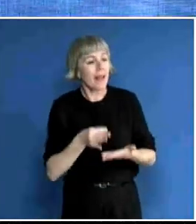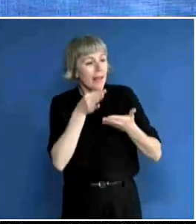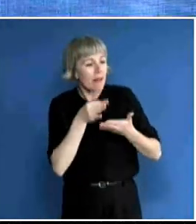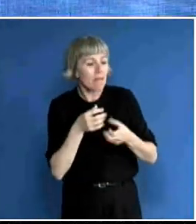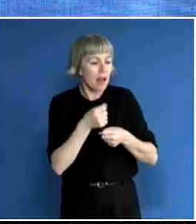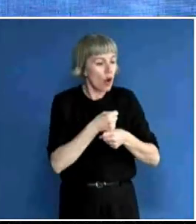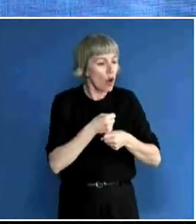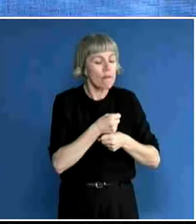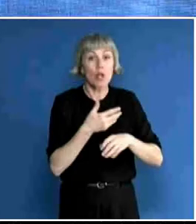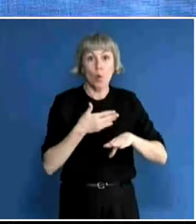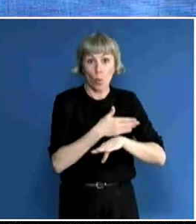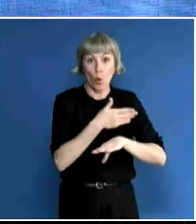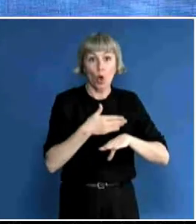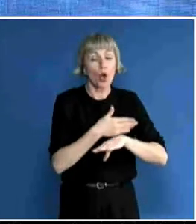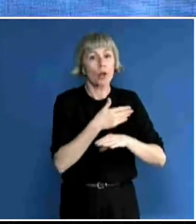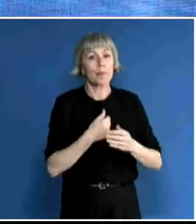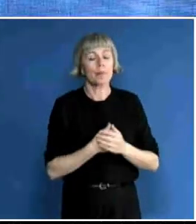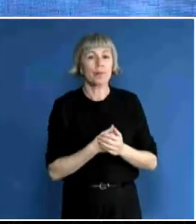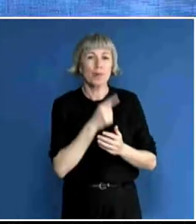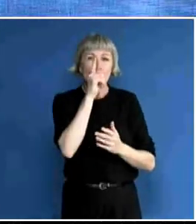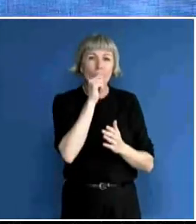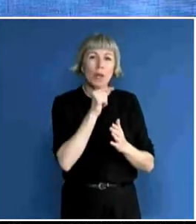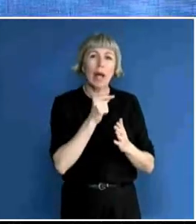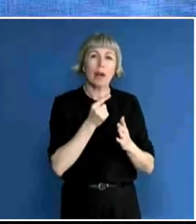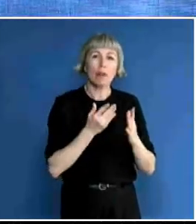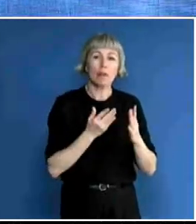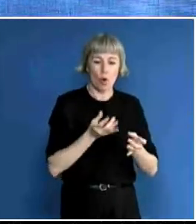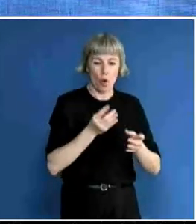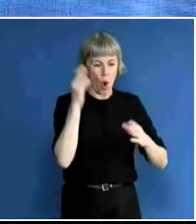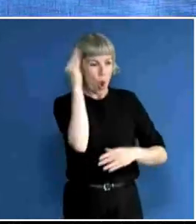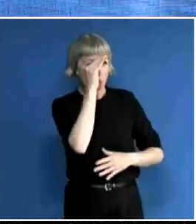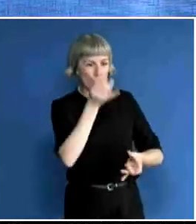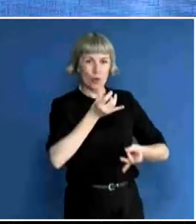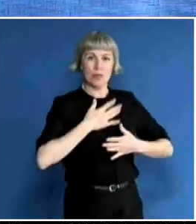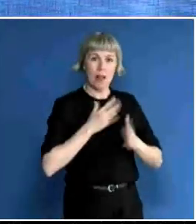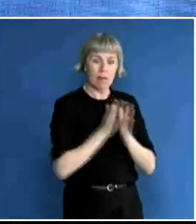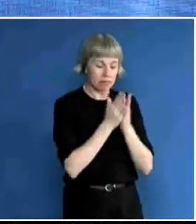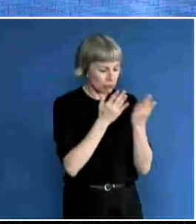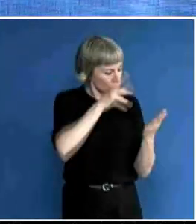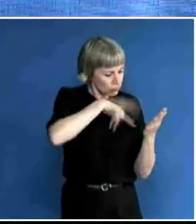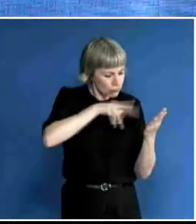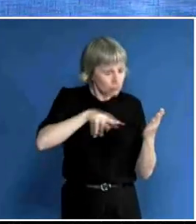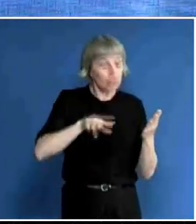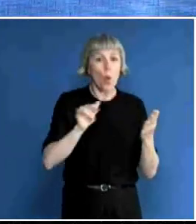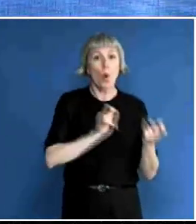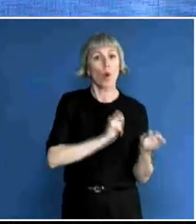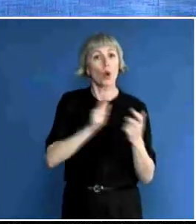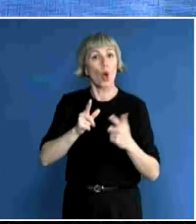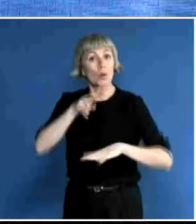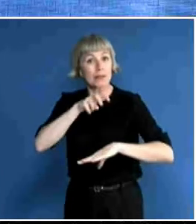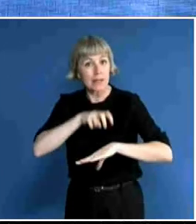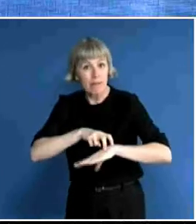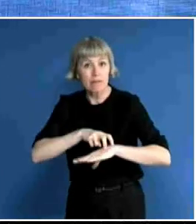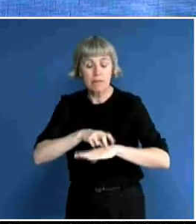TAFE, you can learn writing, but hospitality is a type of job role where the best training